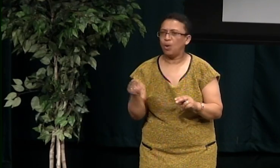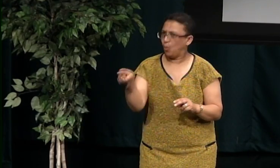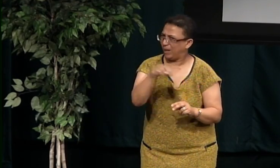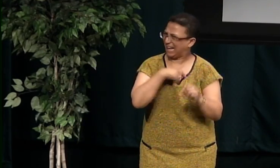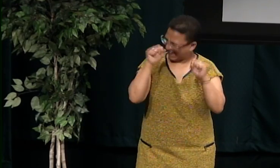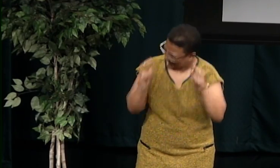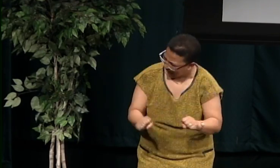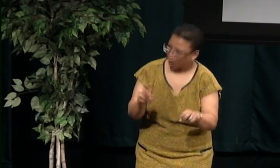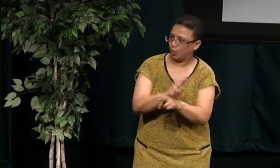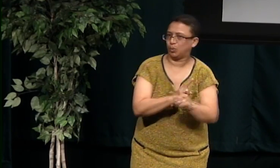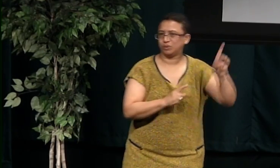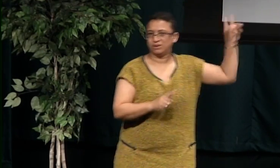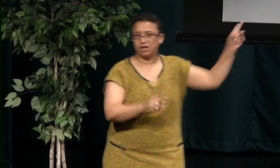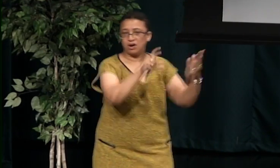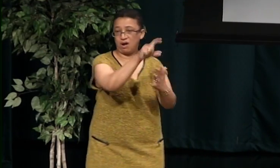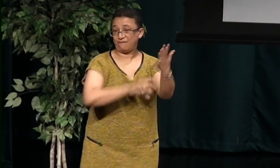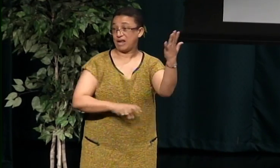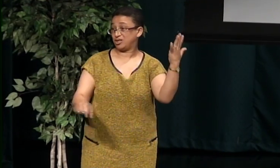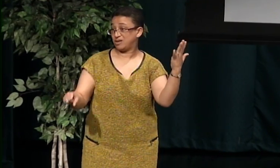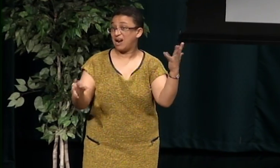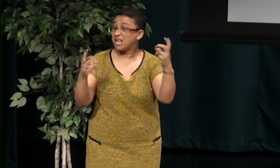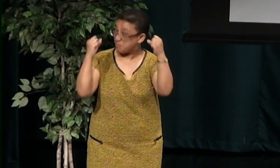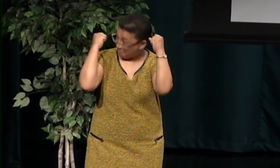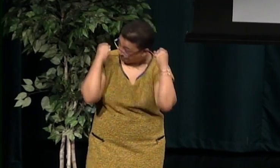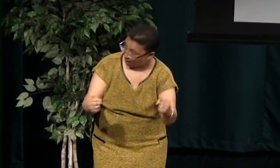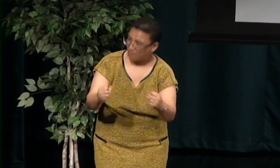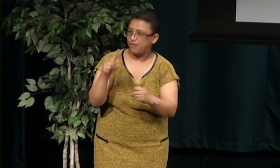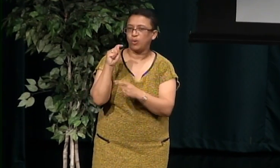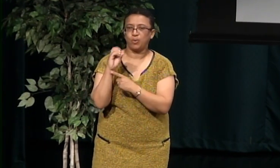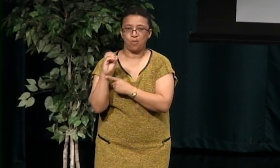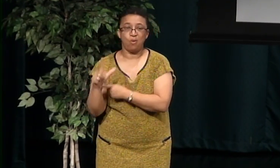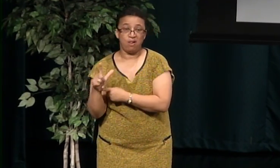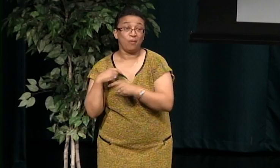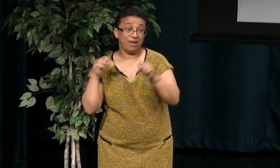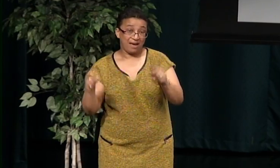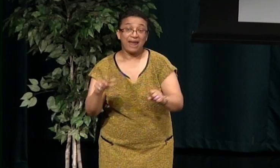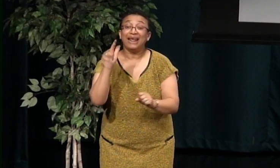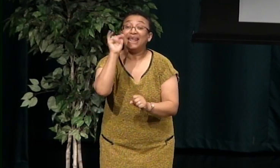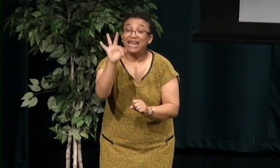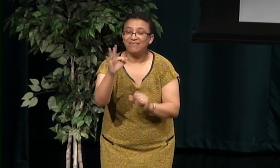So we can use these conventions and these processes.